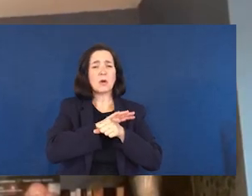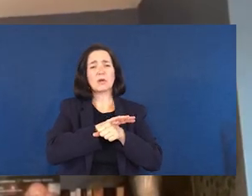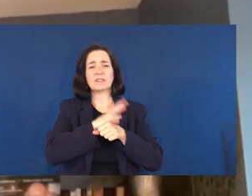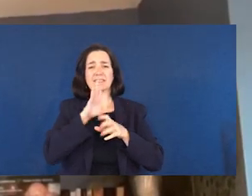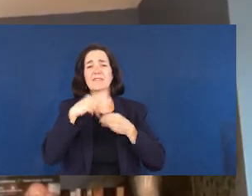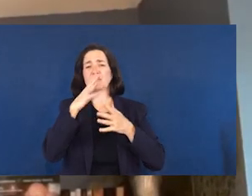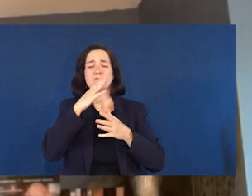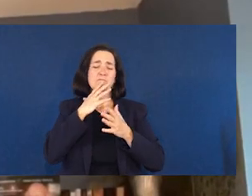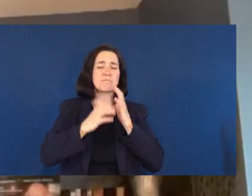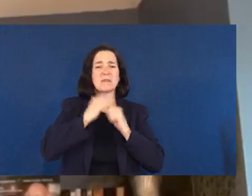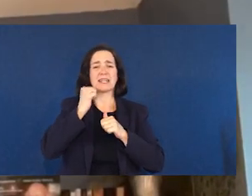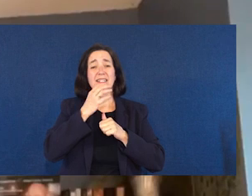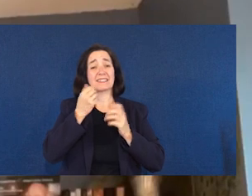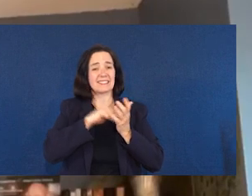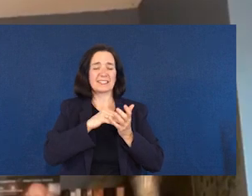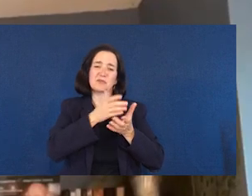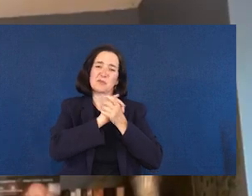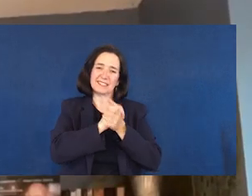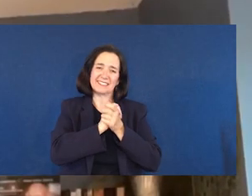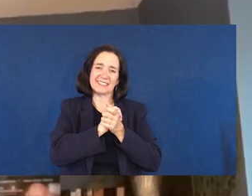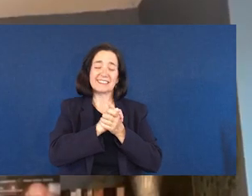And again, congratulations, and go Bucs.